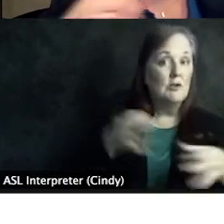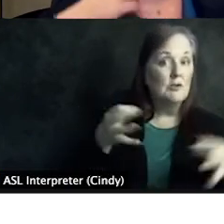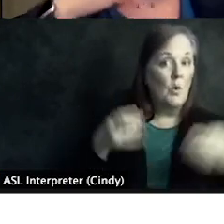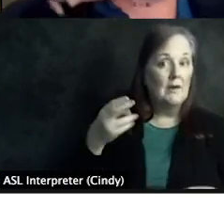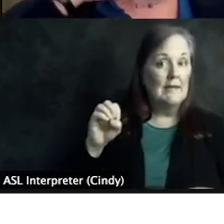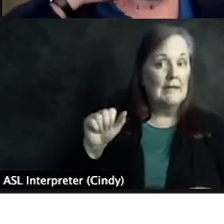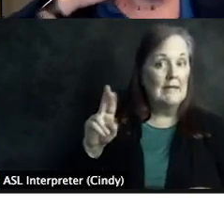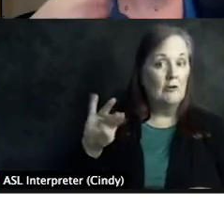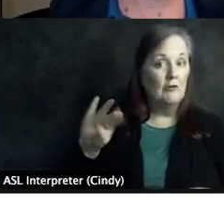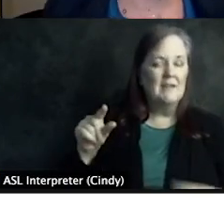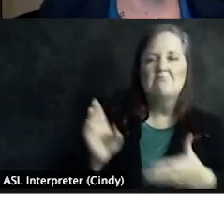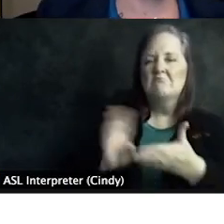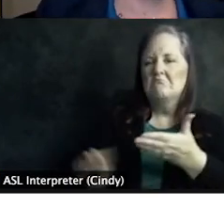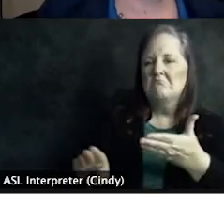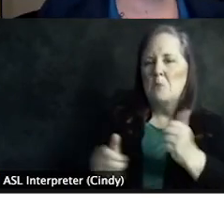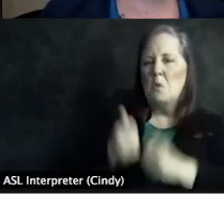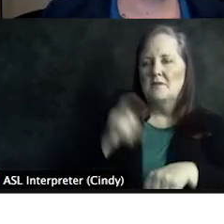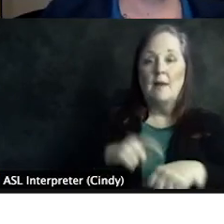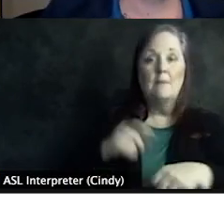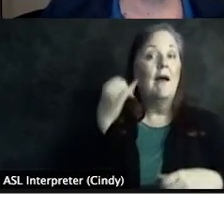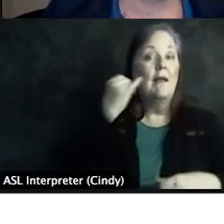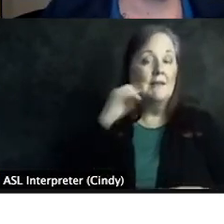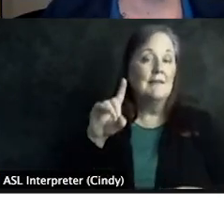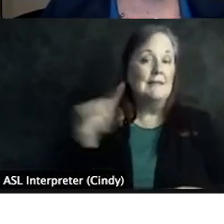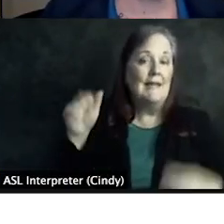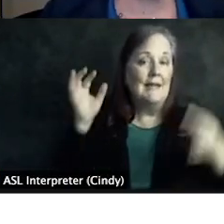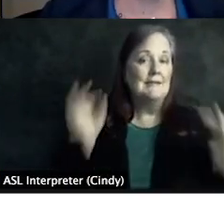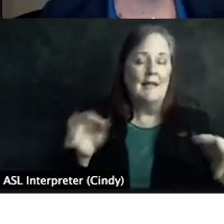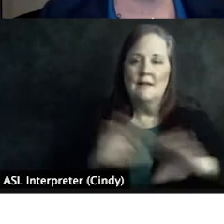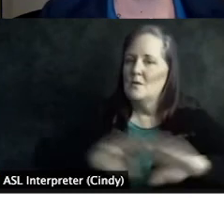In support, we have the California Medical Association,